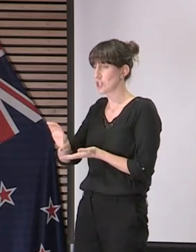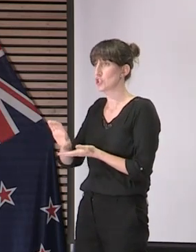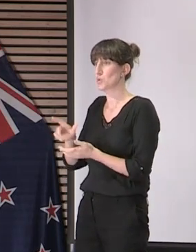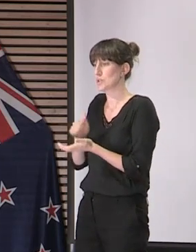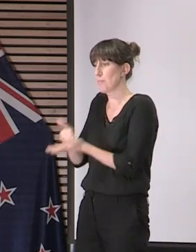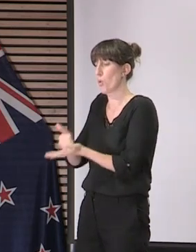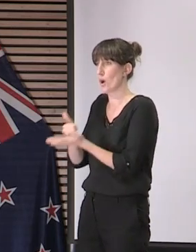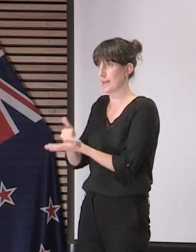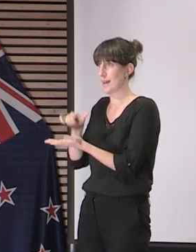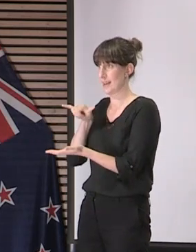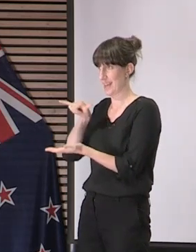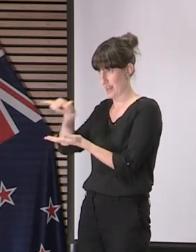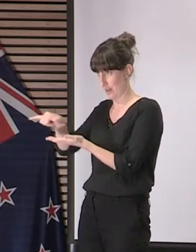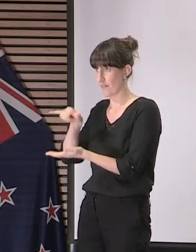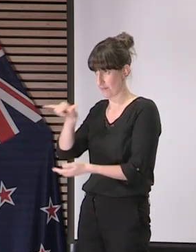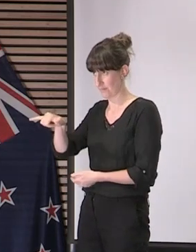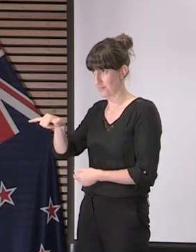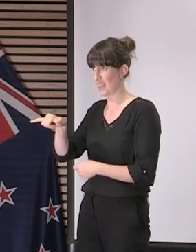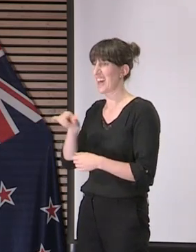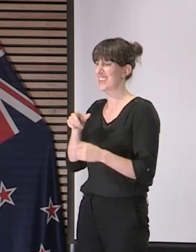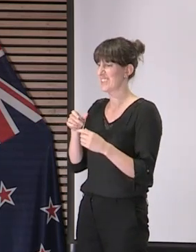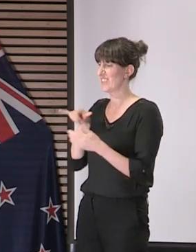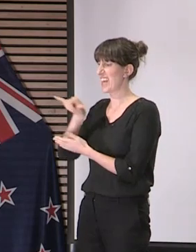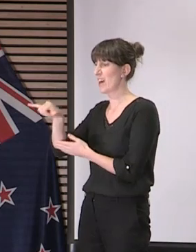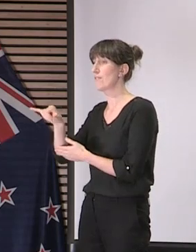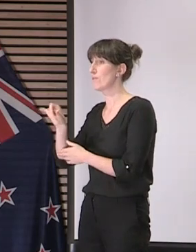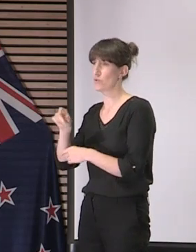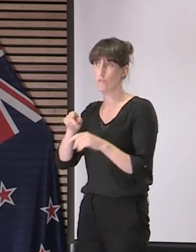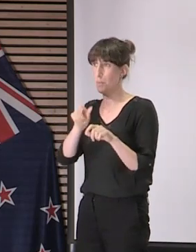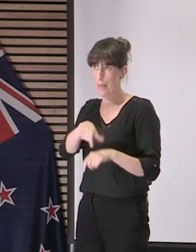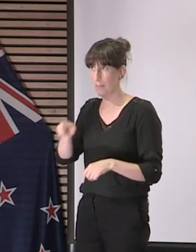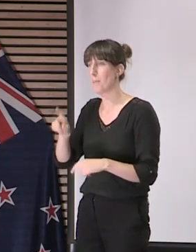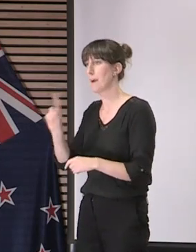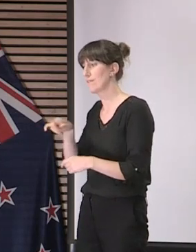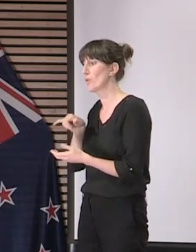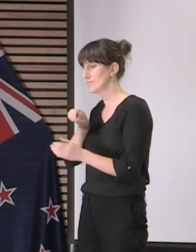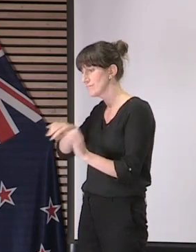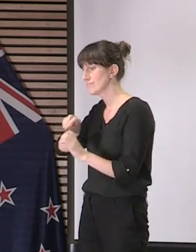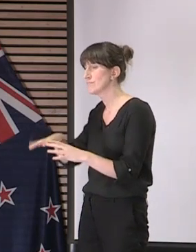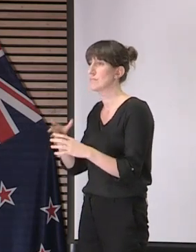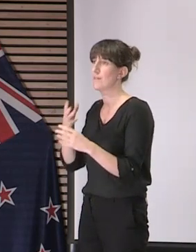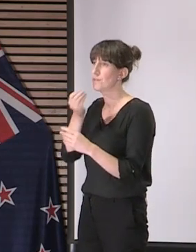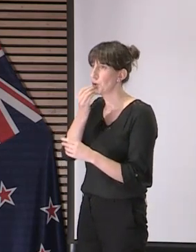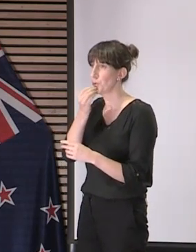connect. We set aside $600 million in our COVID relief package to support this key